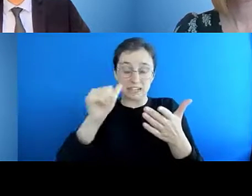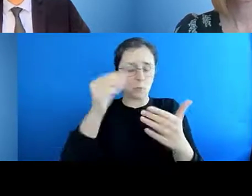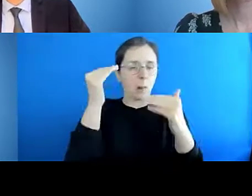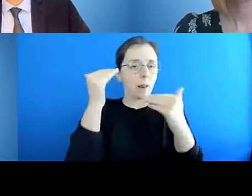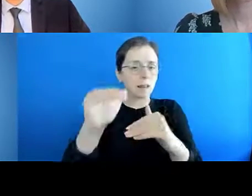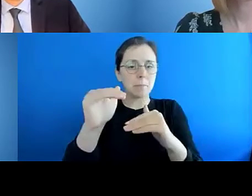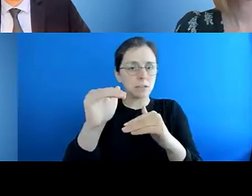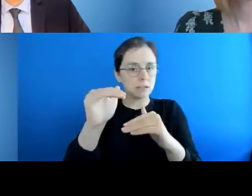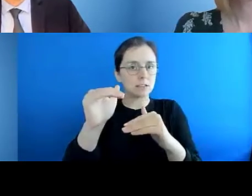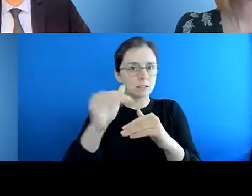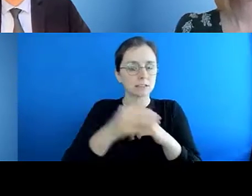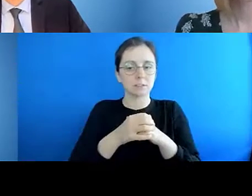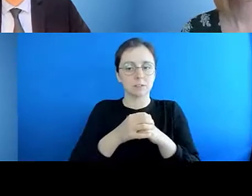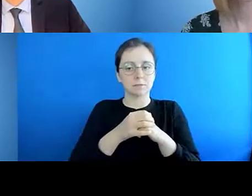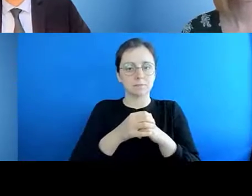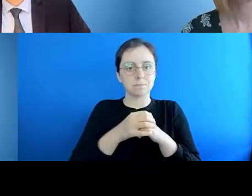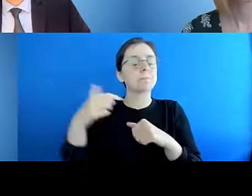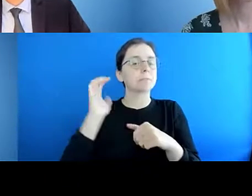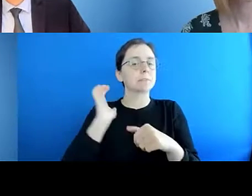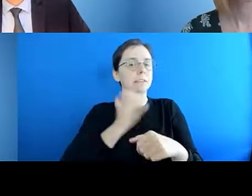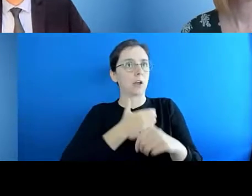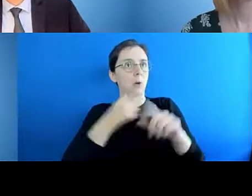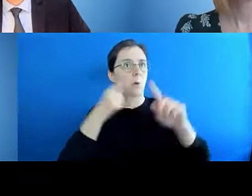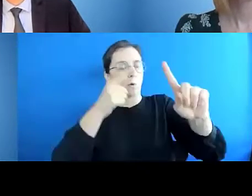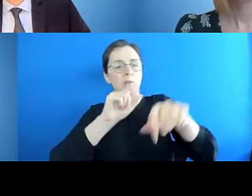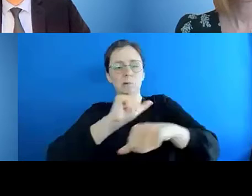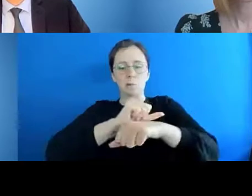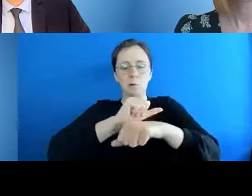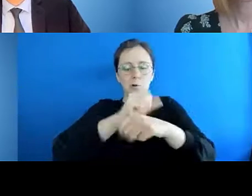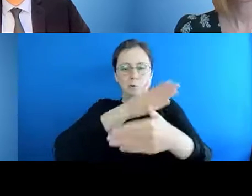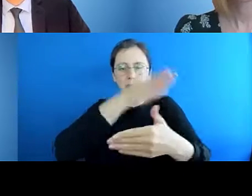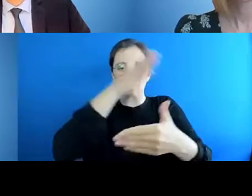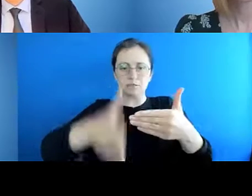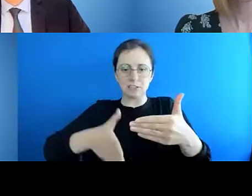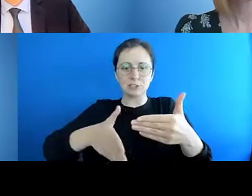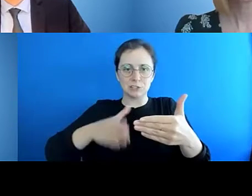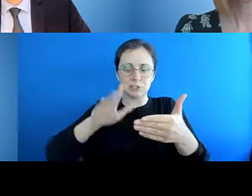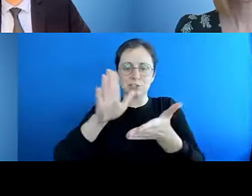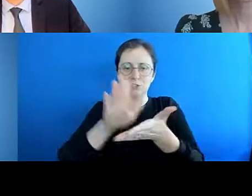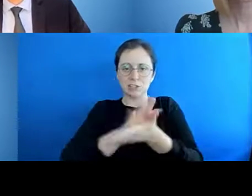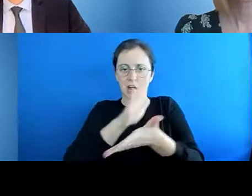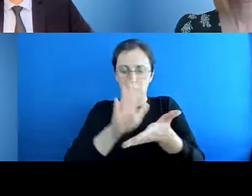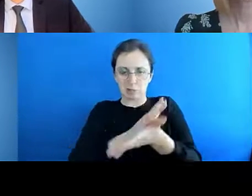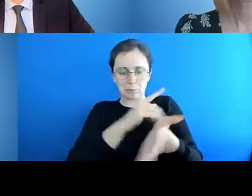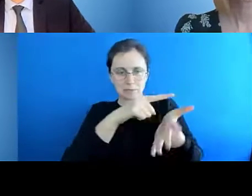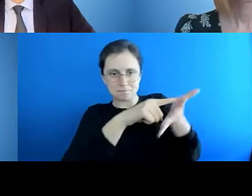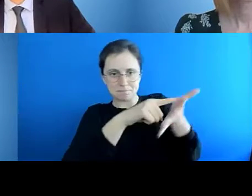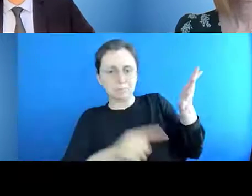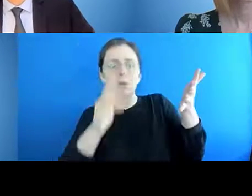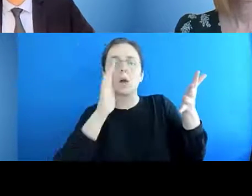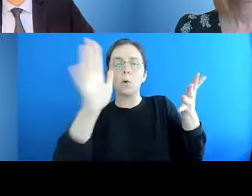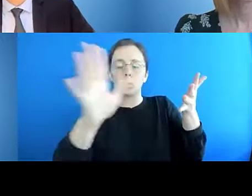and we're actually working to finalize this document, and we plan to address these factors